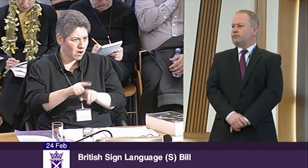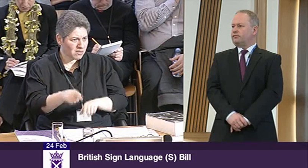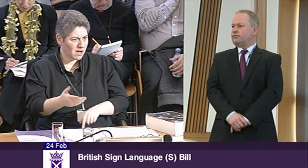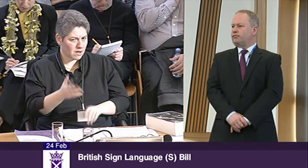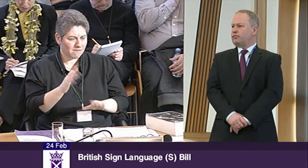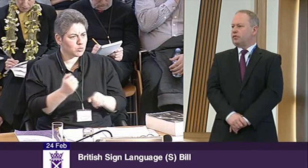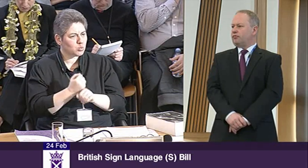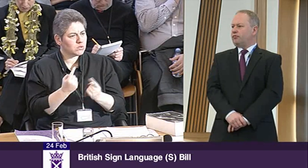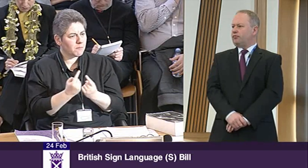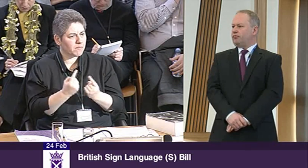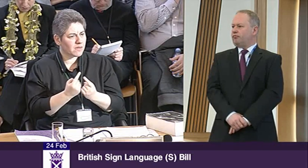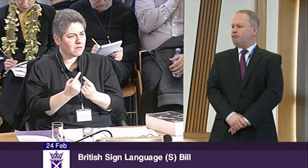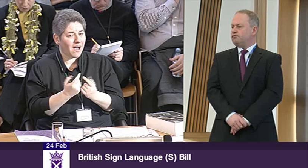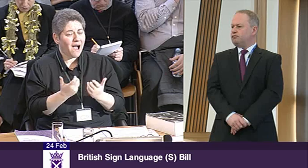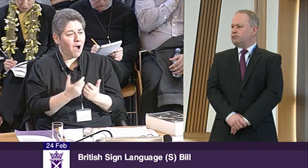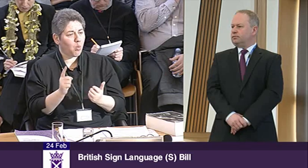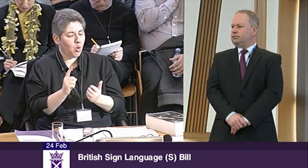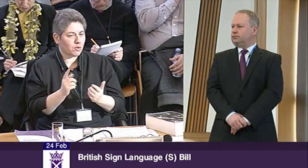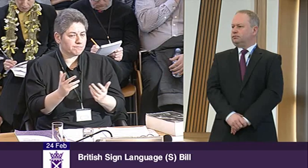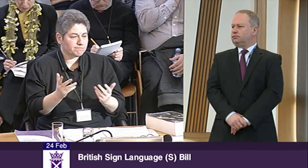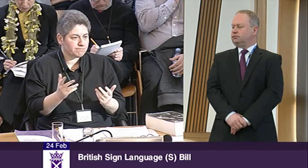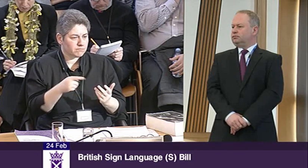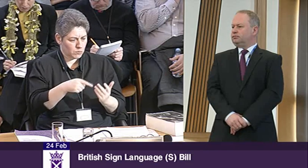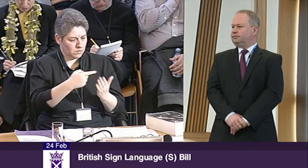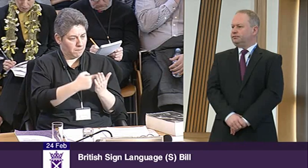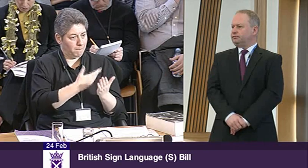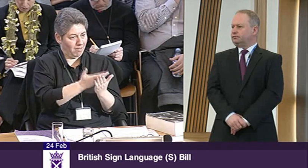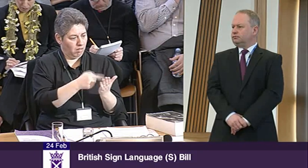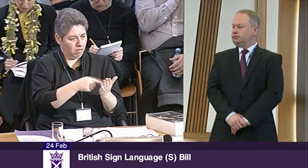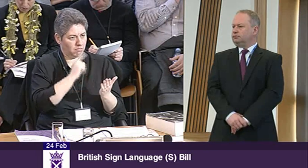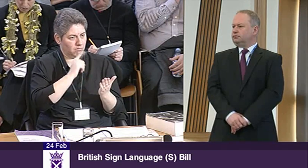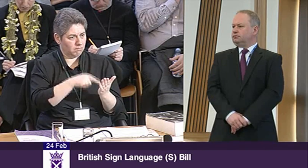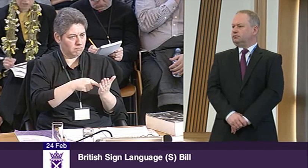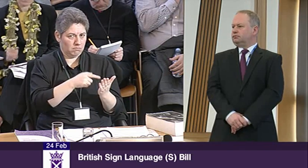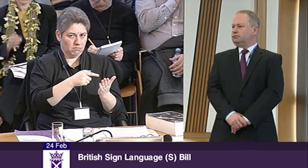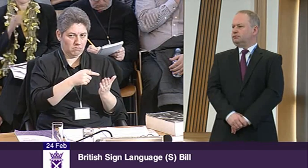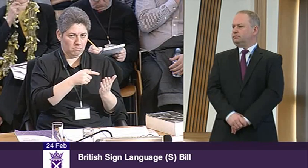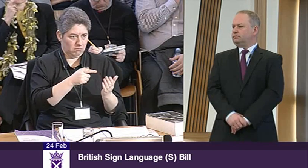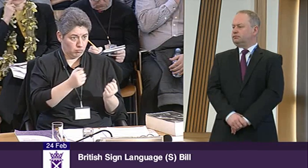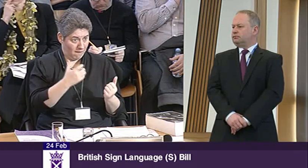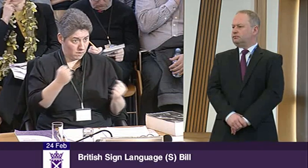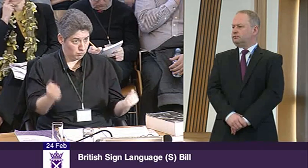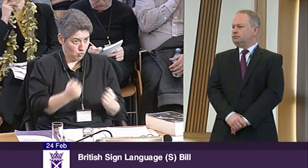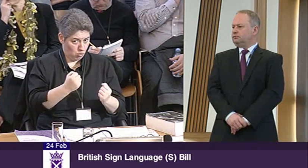when authorities are clearly ignoring or disregarding those should there be some sort of sanction.